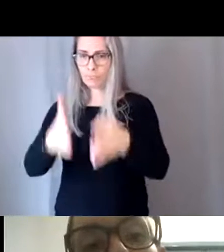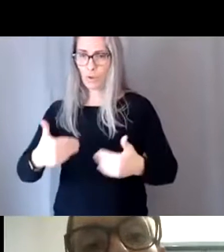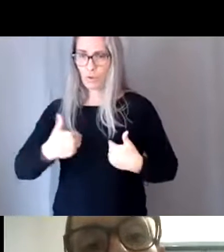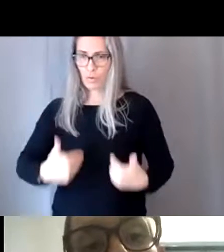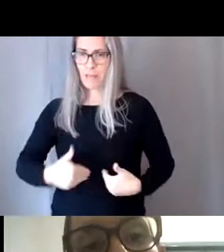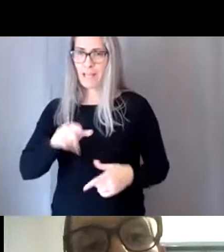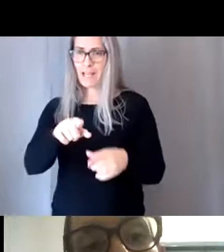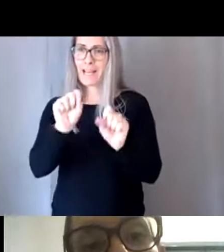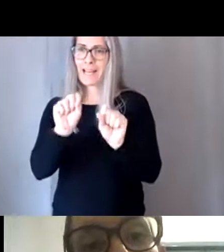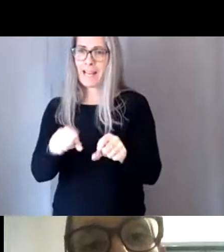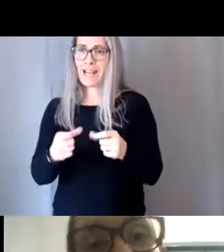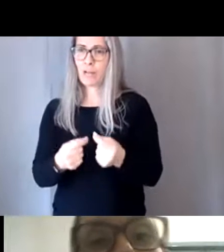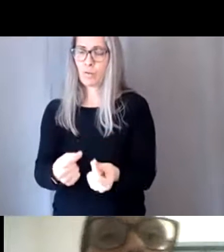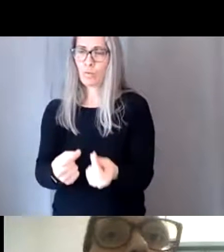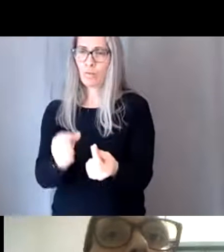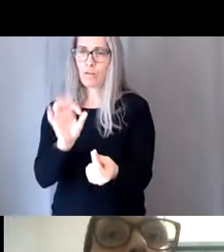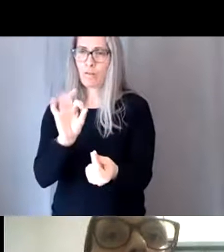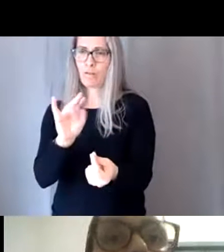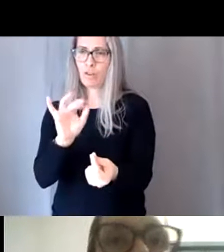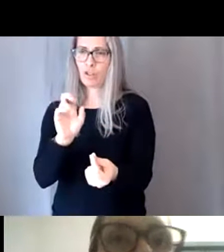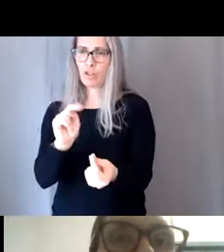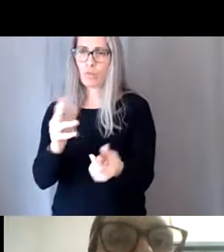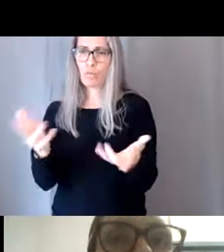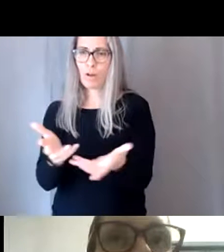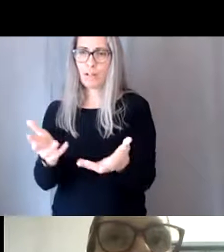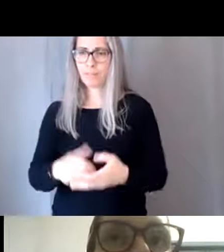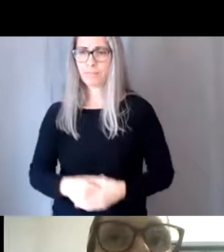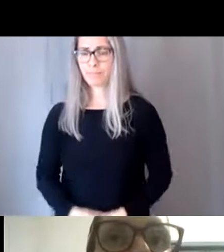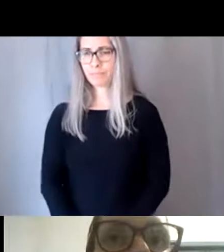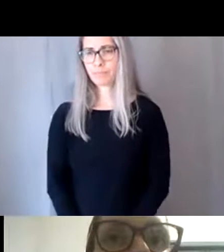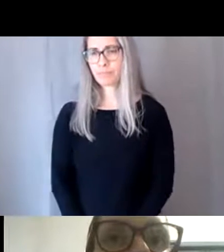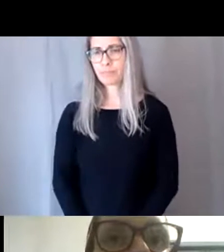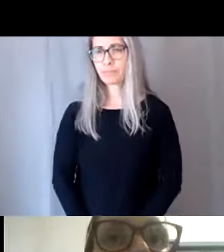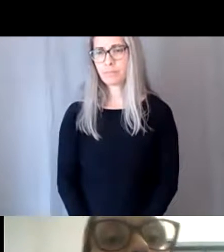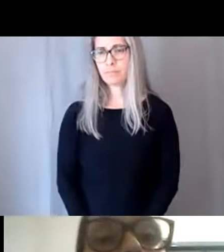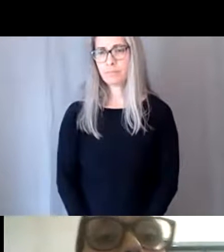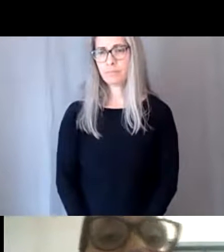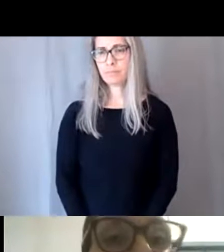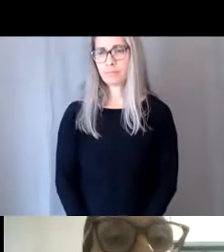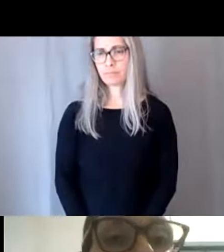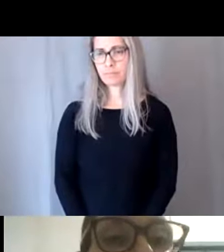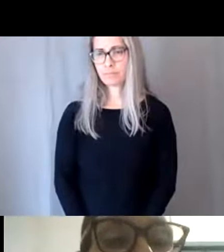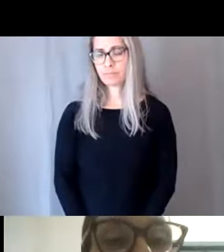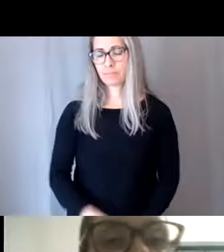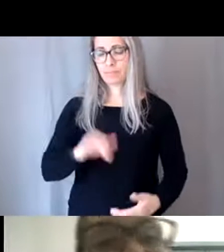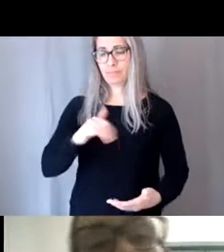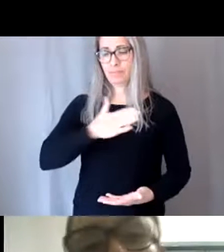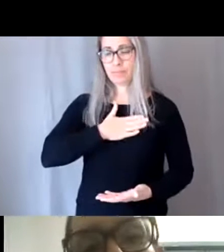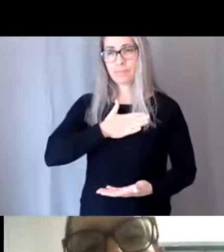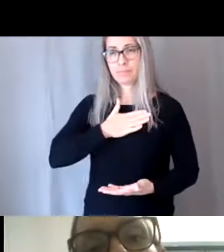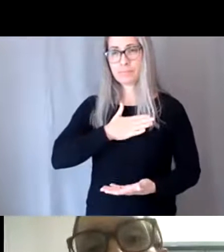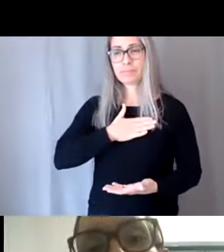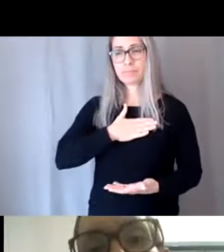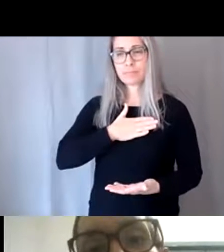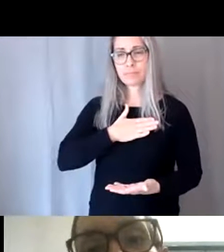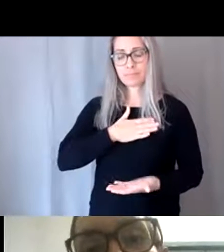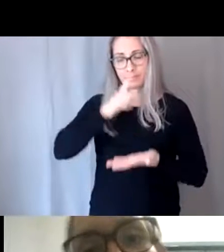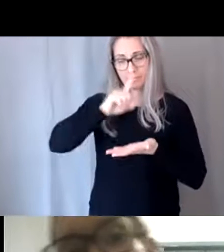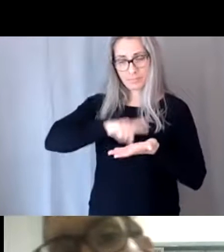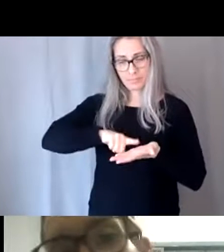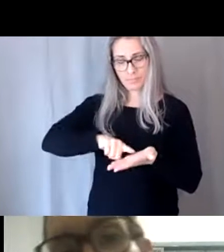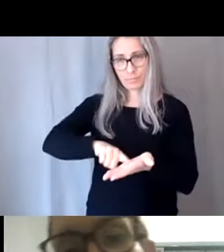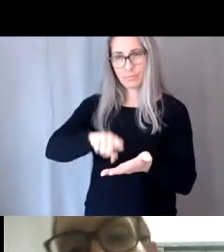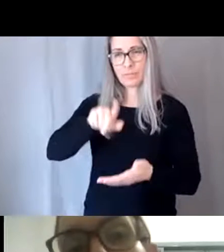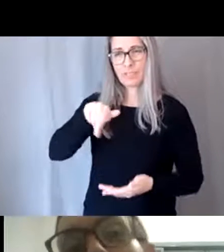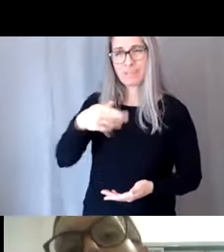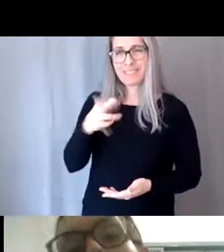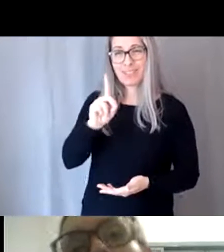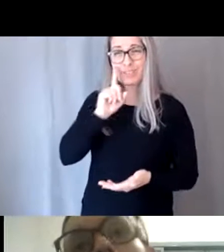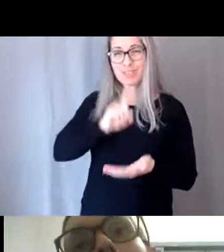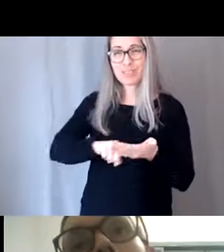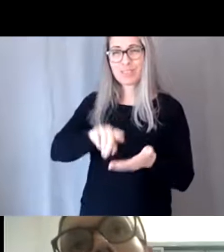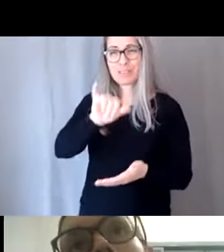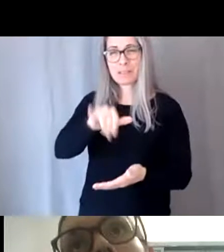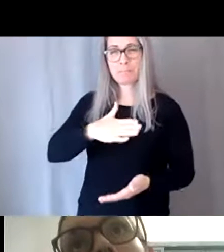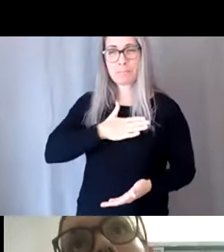my talk in my last research in my doctoral research